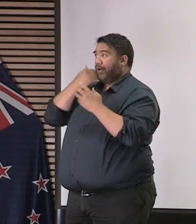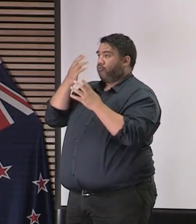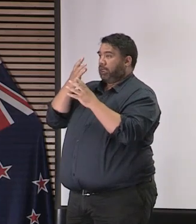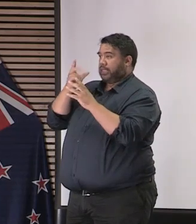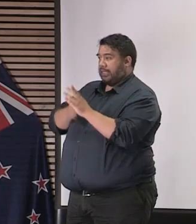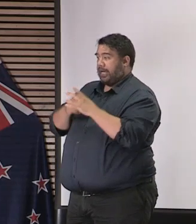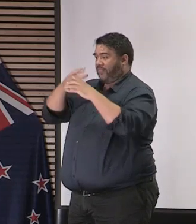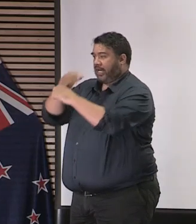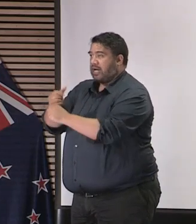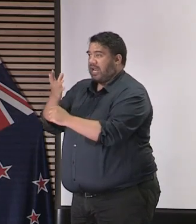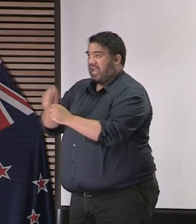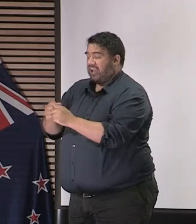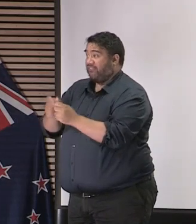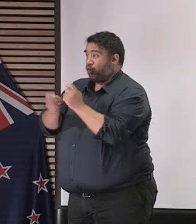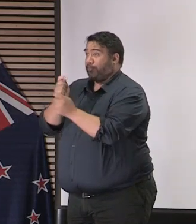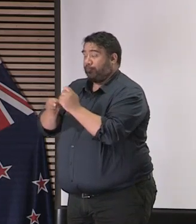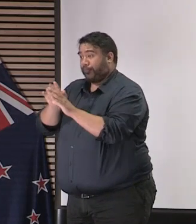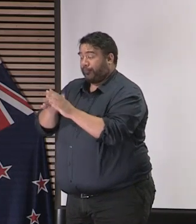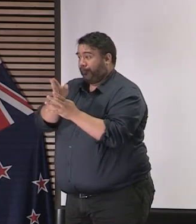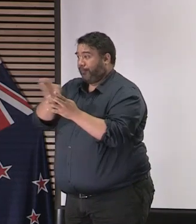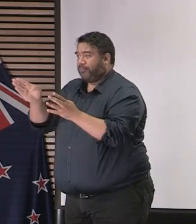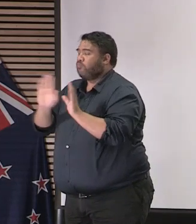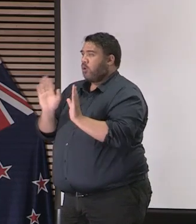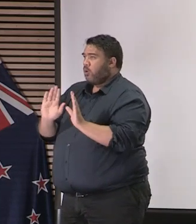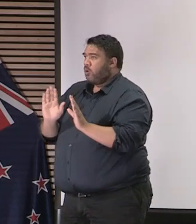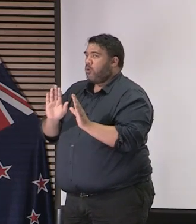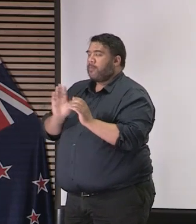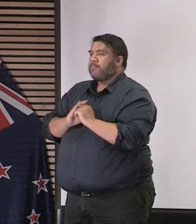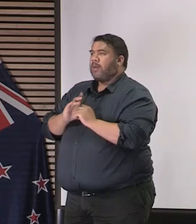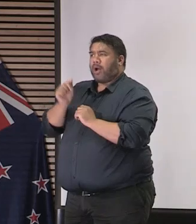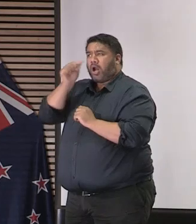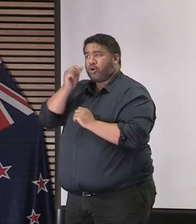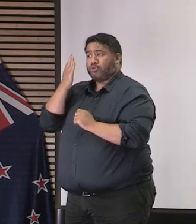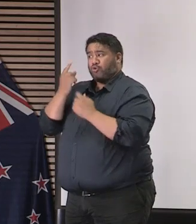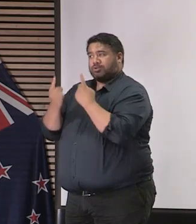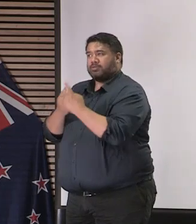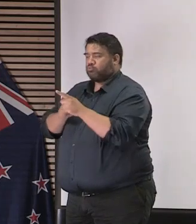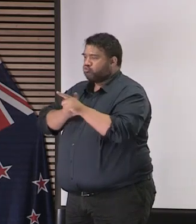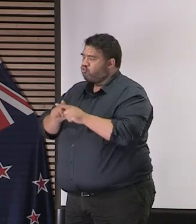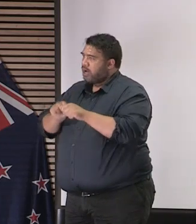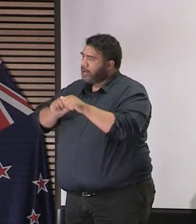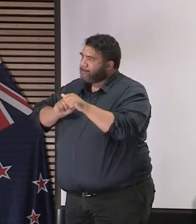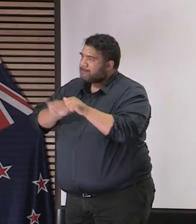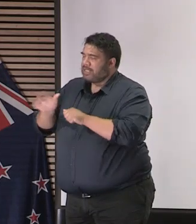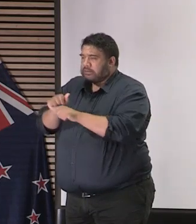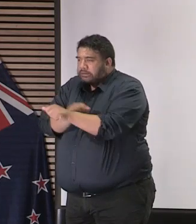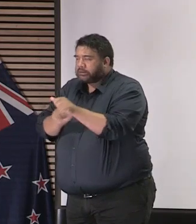needed rather than having a block of exams at the end of every year. I think that - I